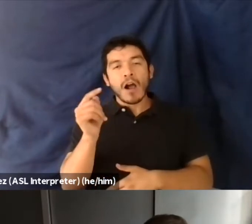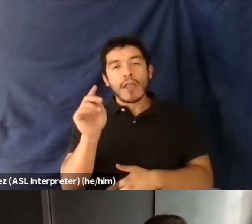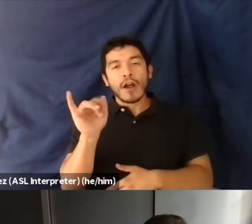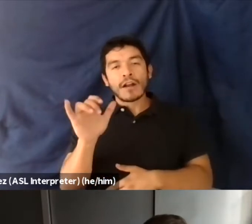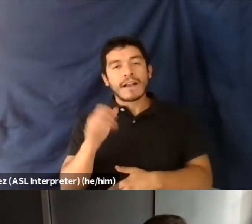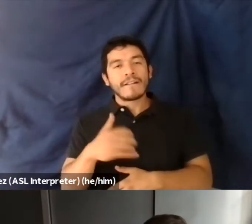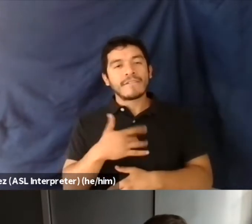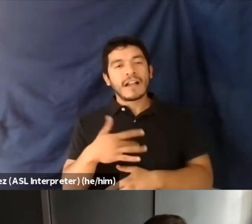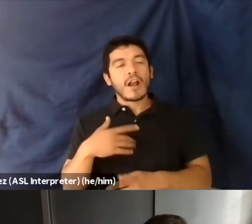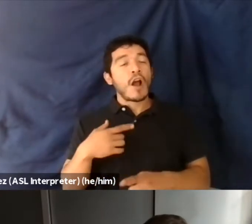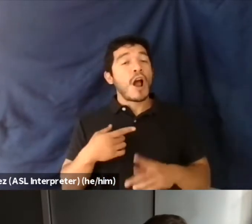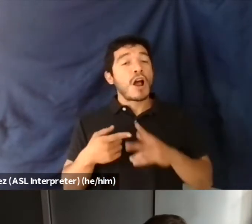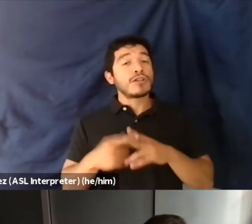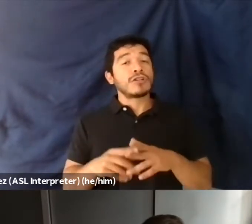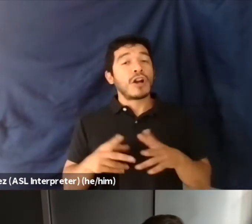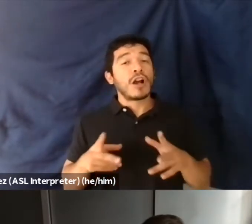and this was before we were always chasing.